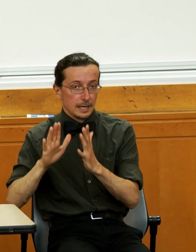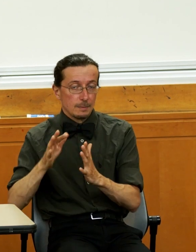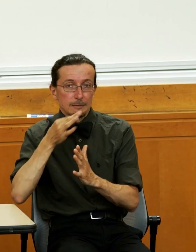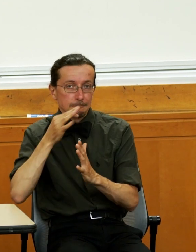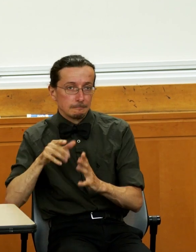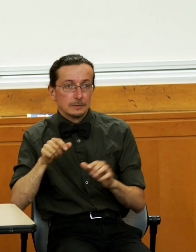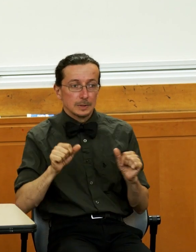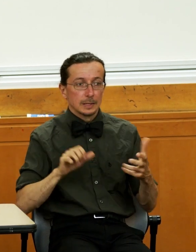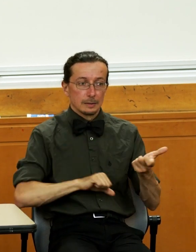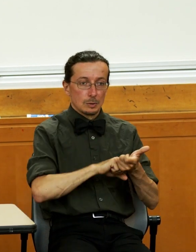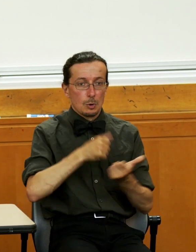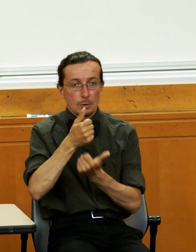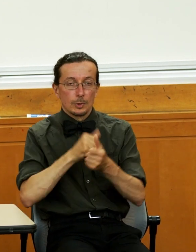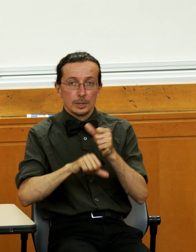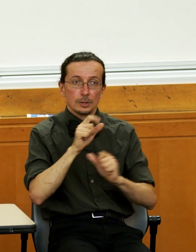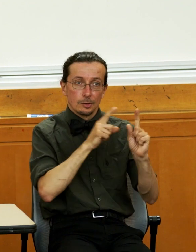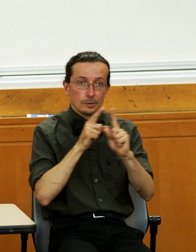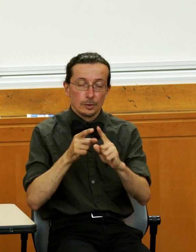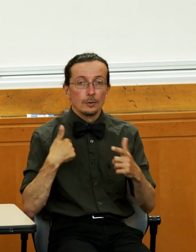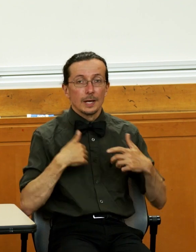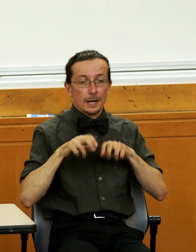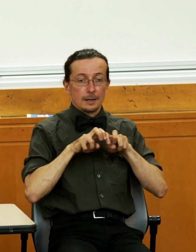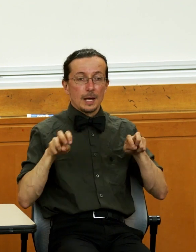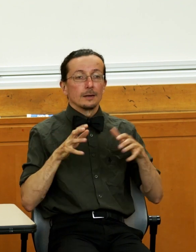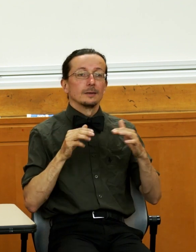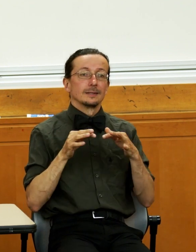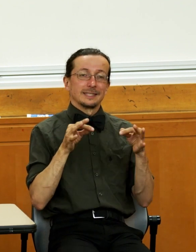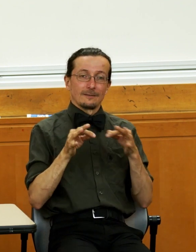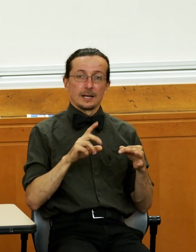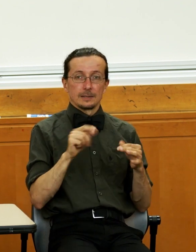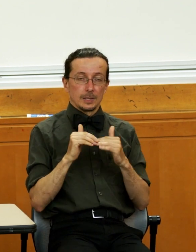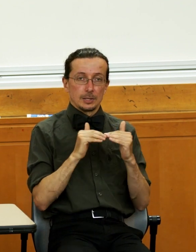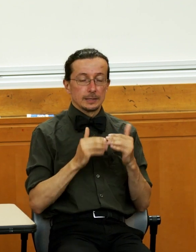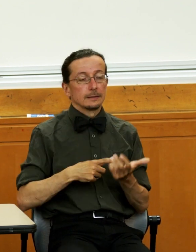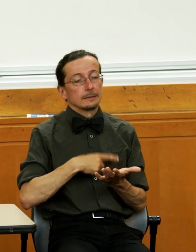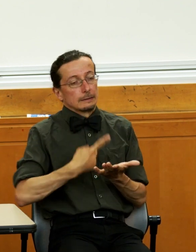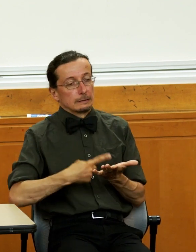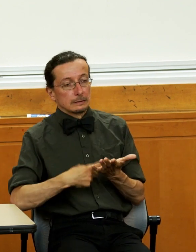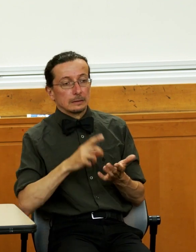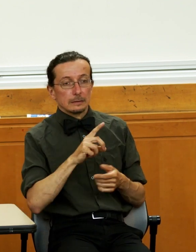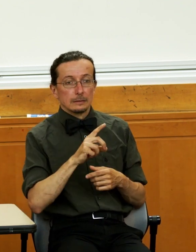goals. We have panels defining Disability Justice, discussing Disability Justice in carceral spaces,